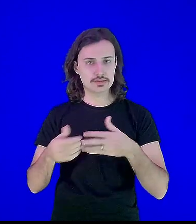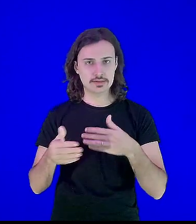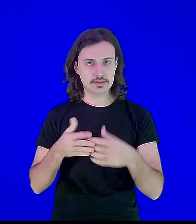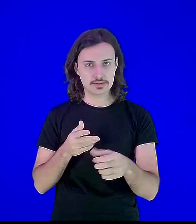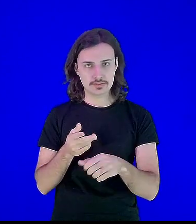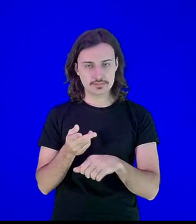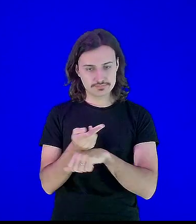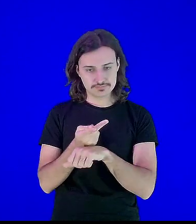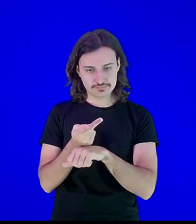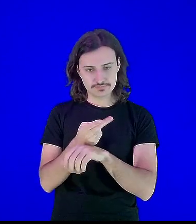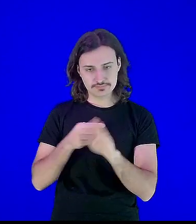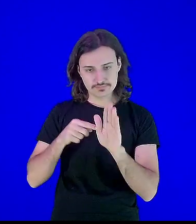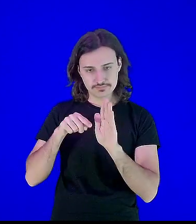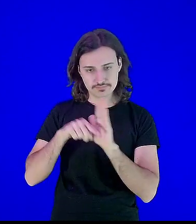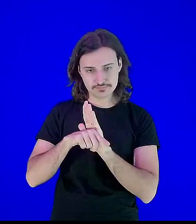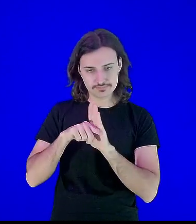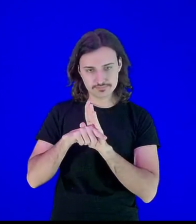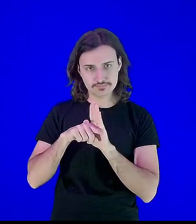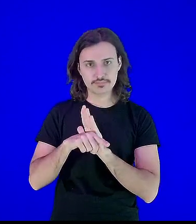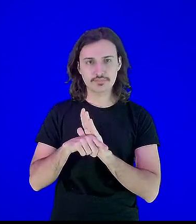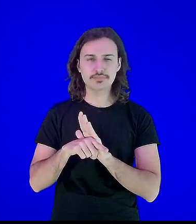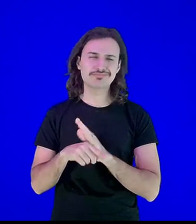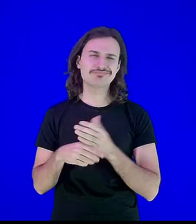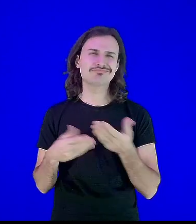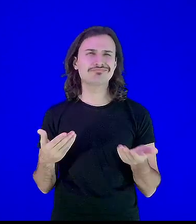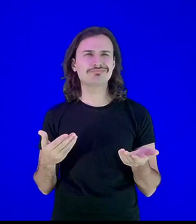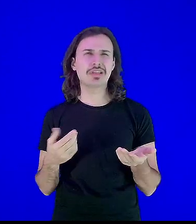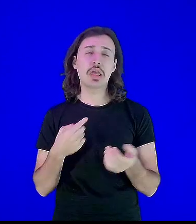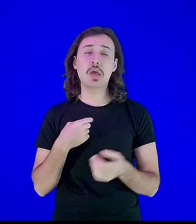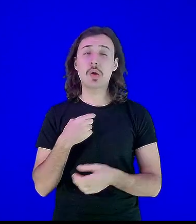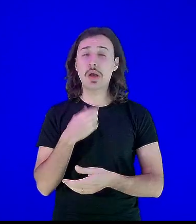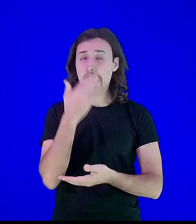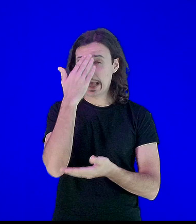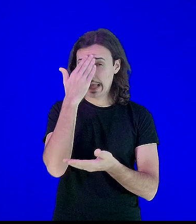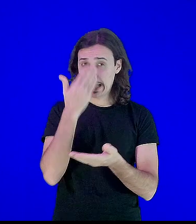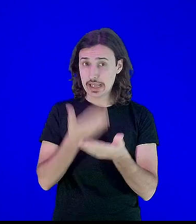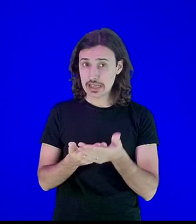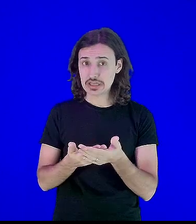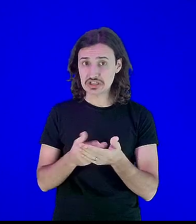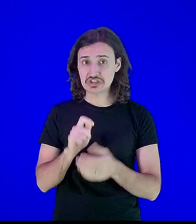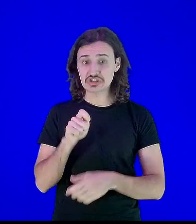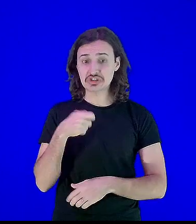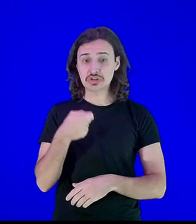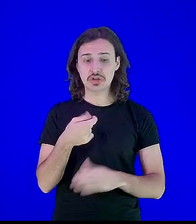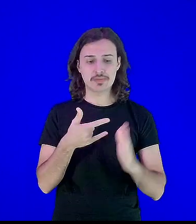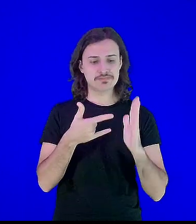well, things is the developer sign I believe is the same, both in LIBRAS and ASL